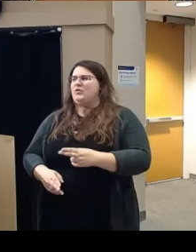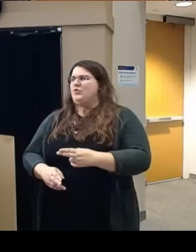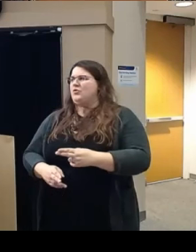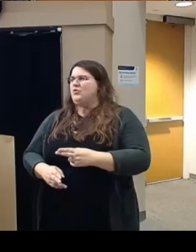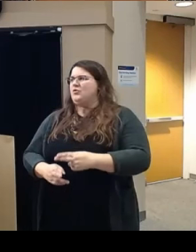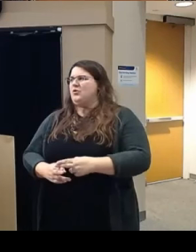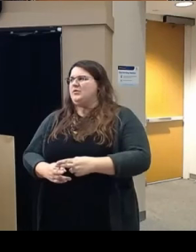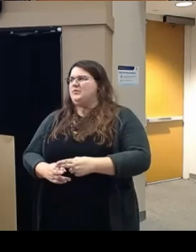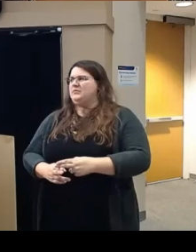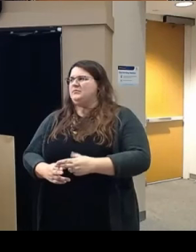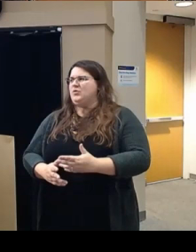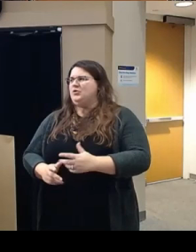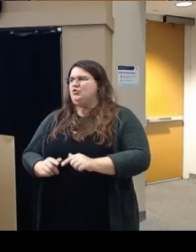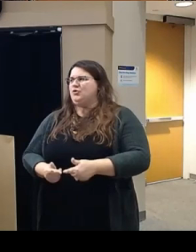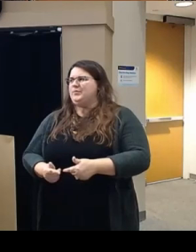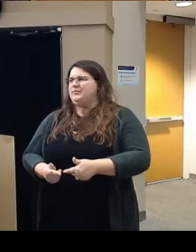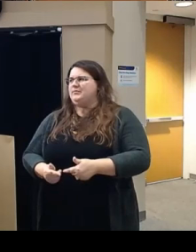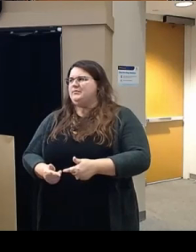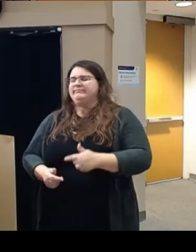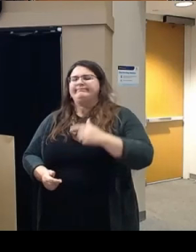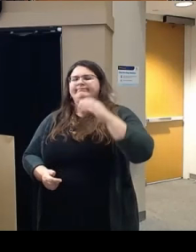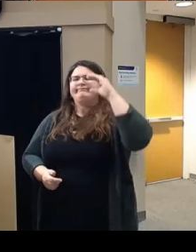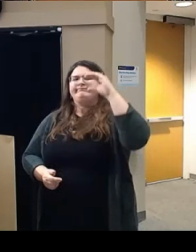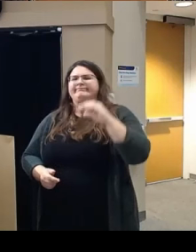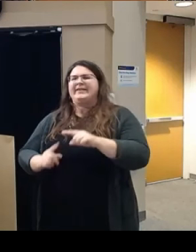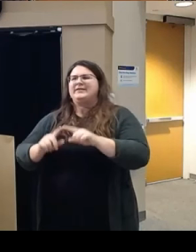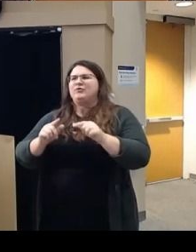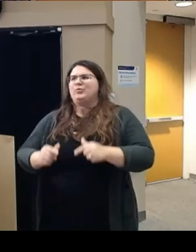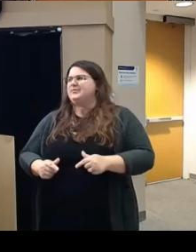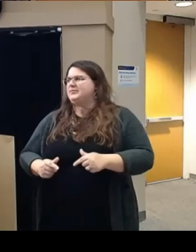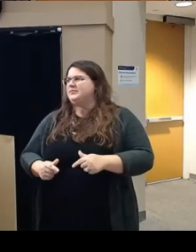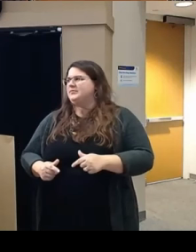it pulls in the patient demographics um patient contacts if those are entered into the chart and